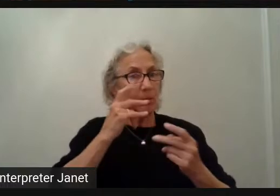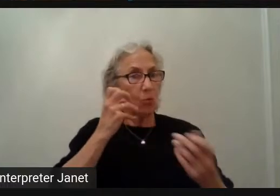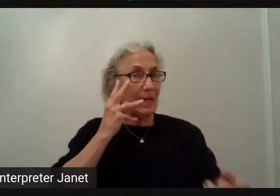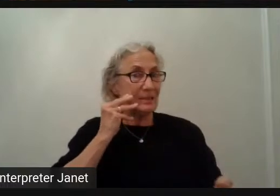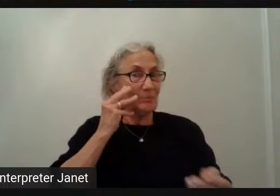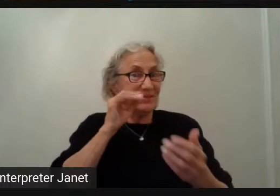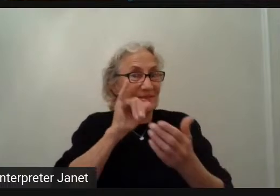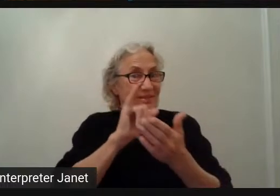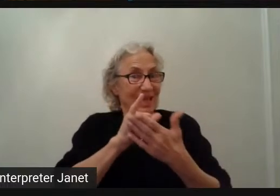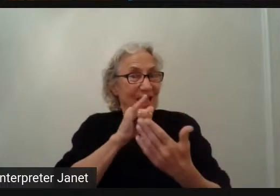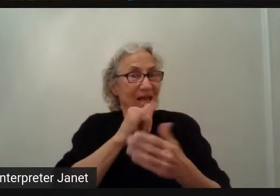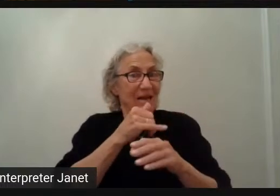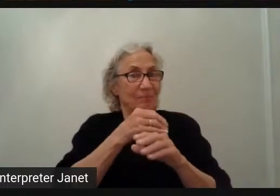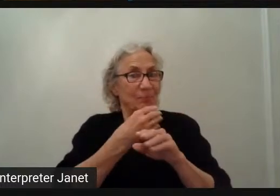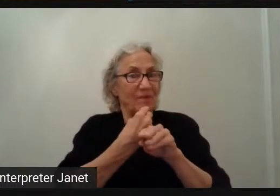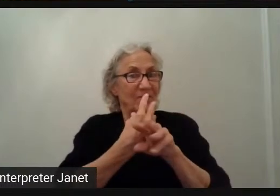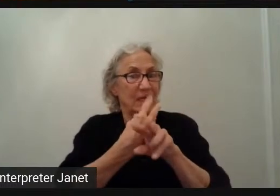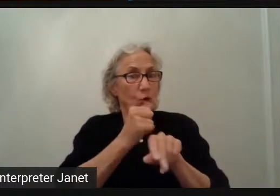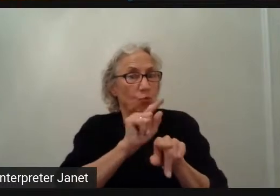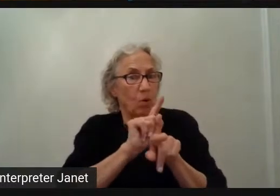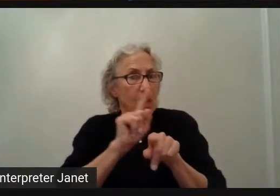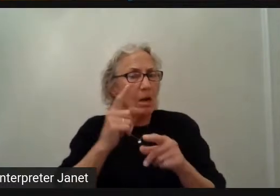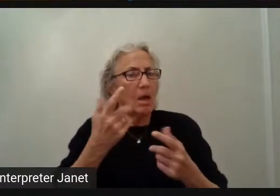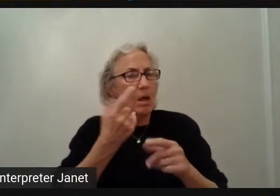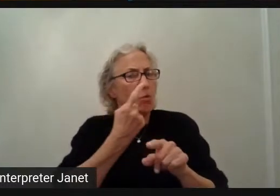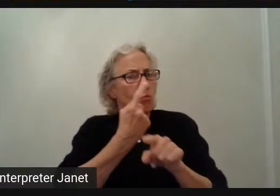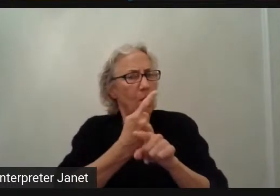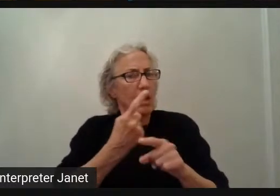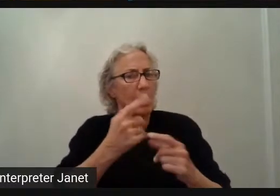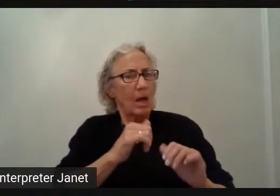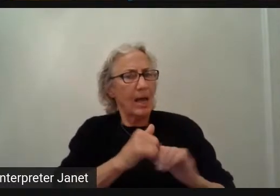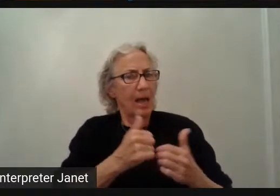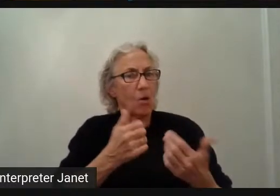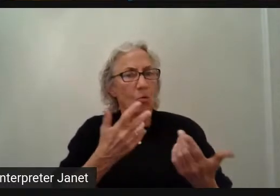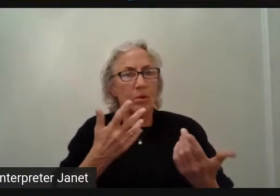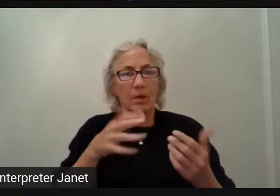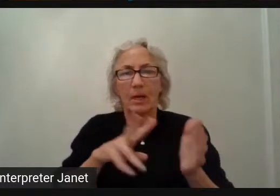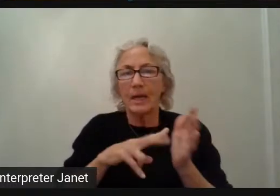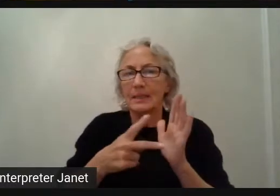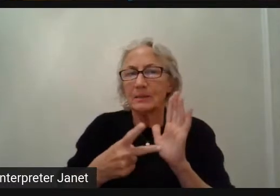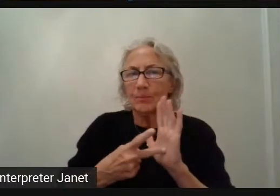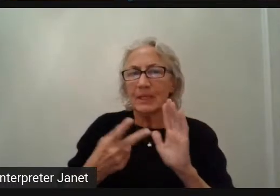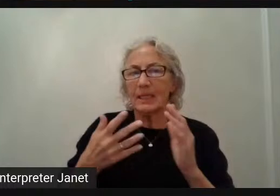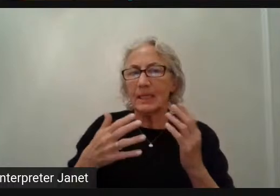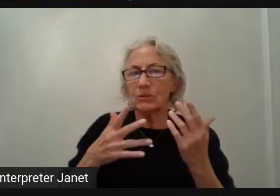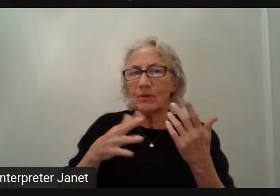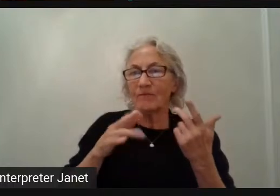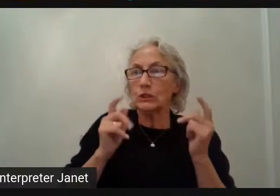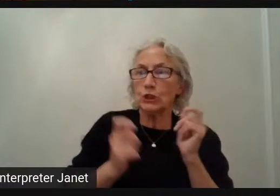How will we provide the same content to people who just want to experience the video?